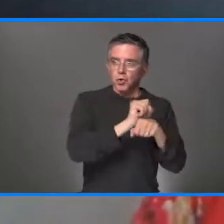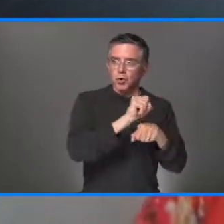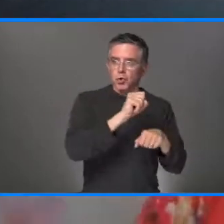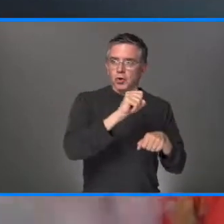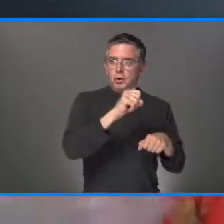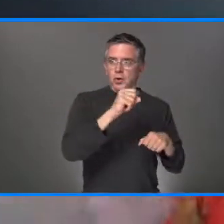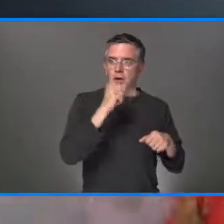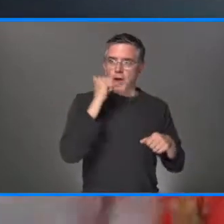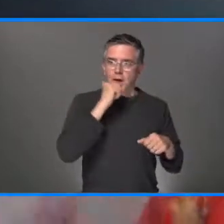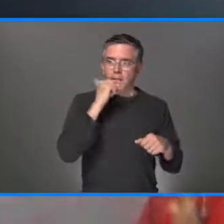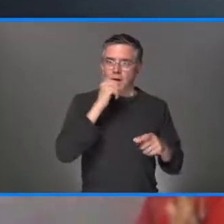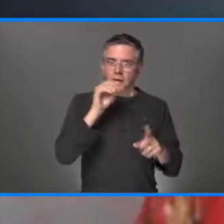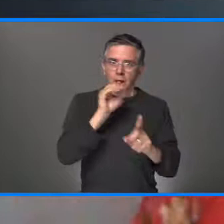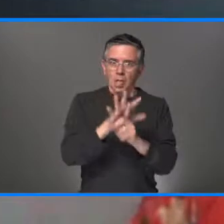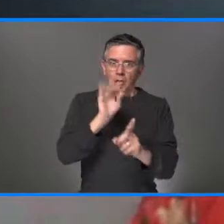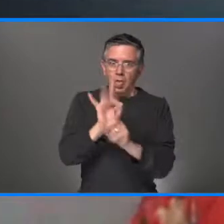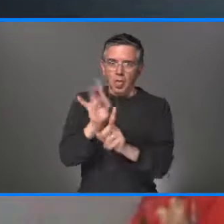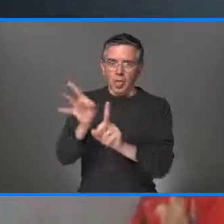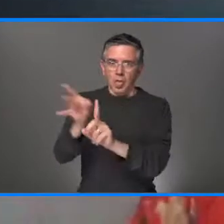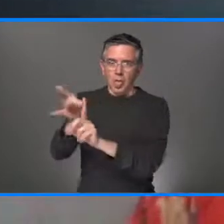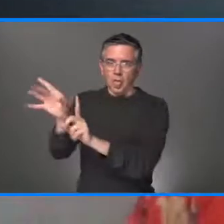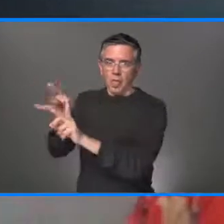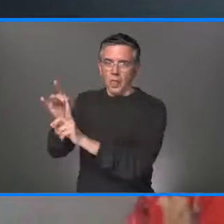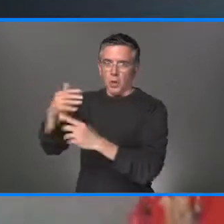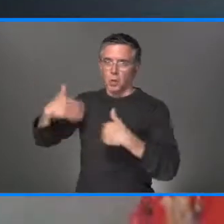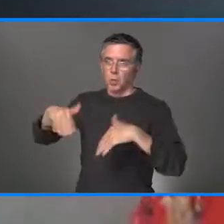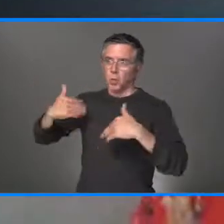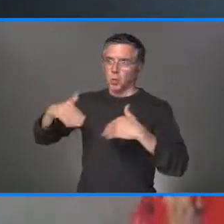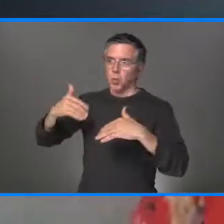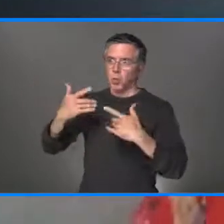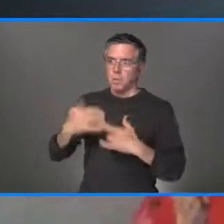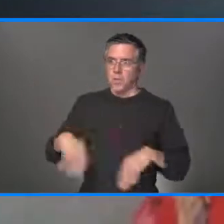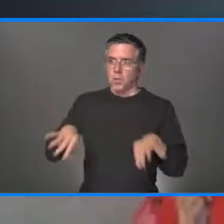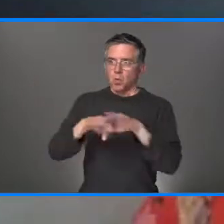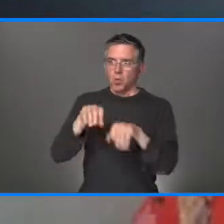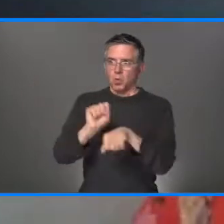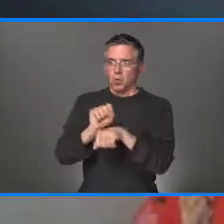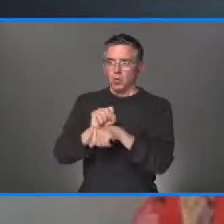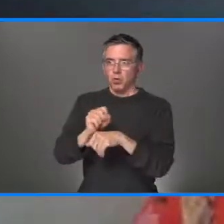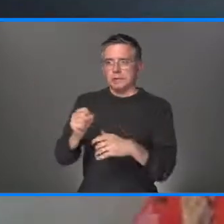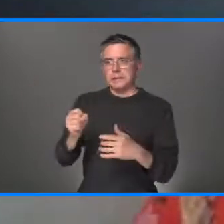to do those essential work functions. And so we feel like it's really, really important